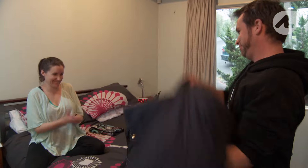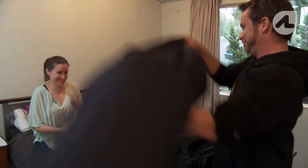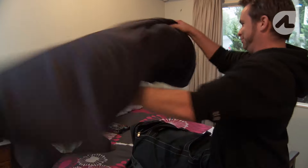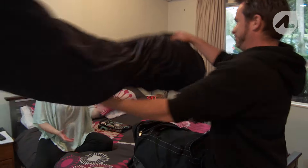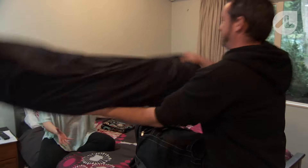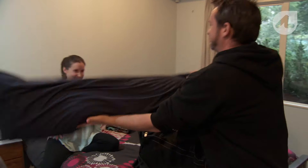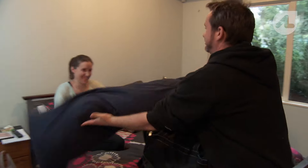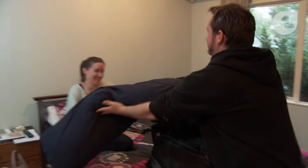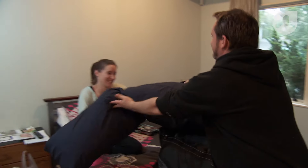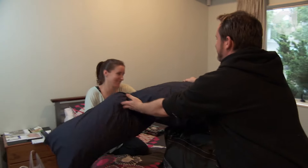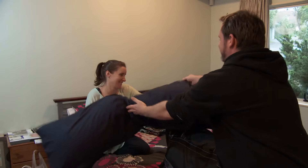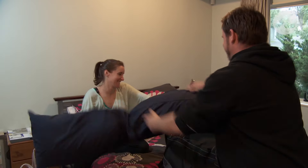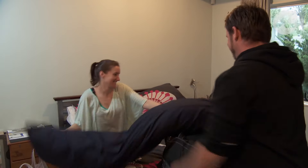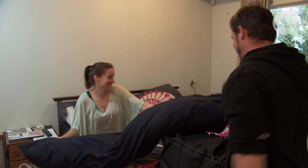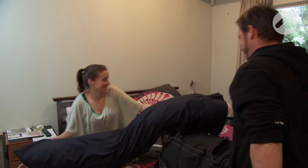Thank you.